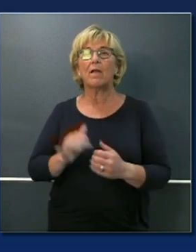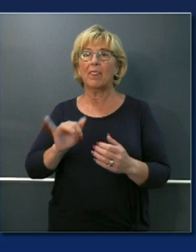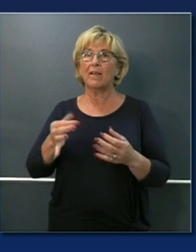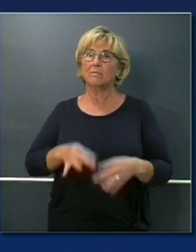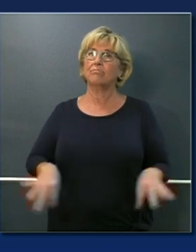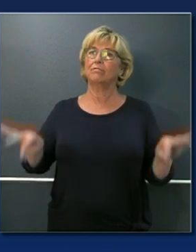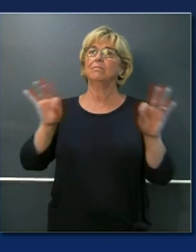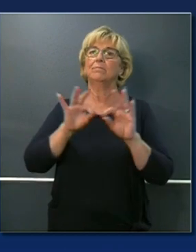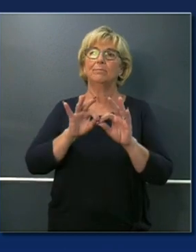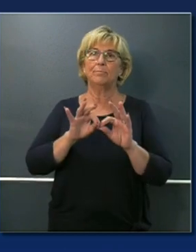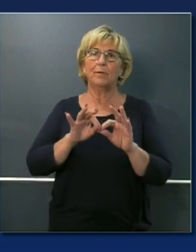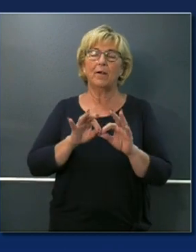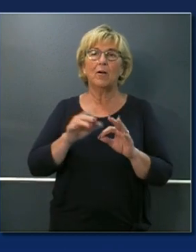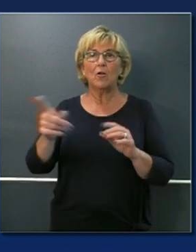FROM THE EXISTING ENVIRONMENT